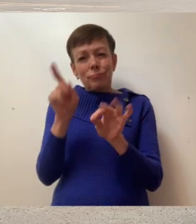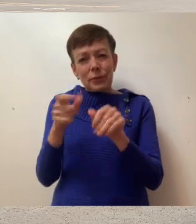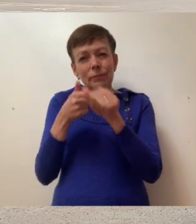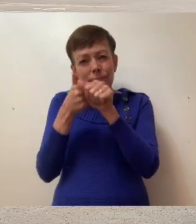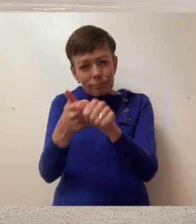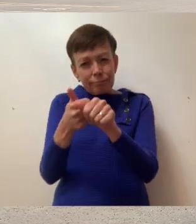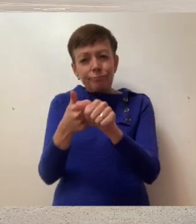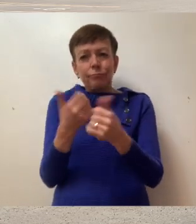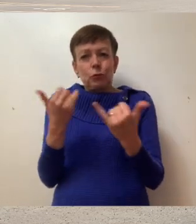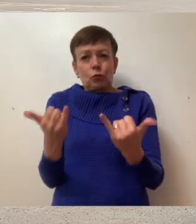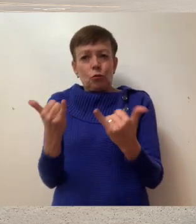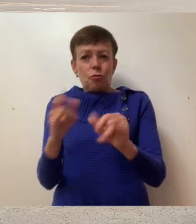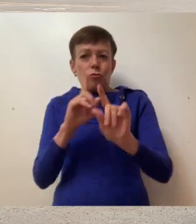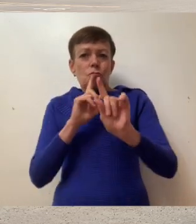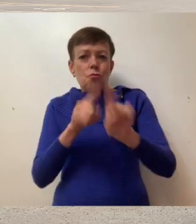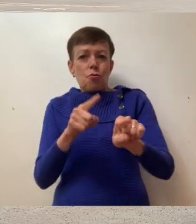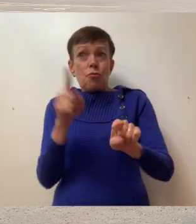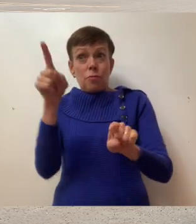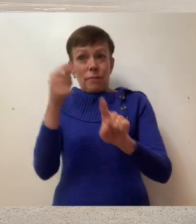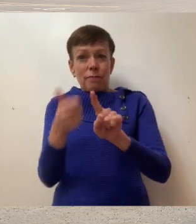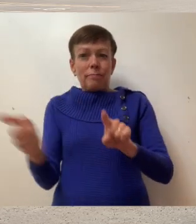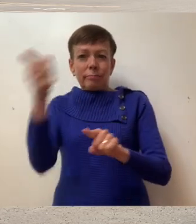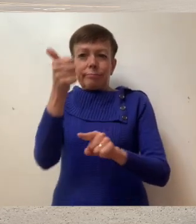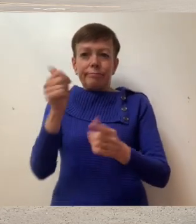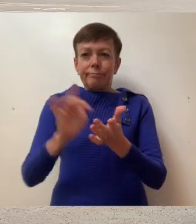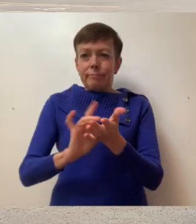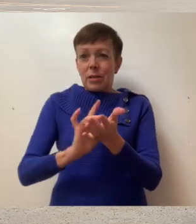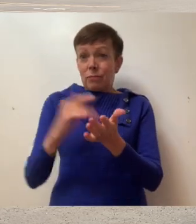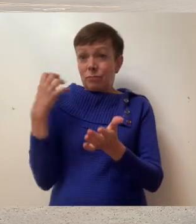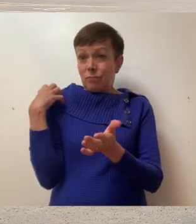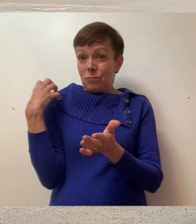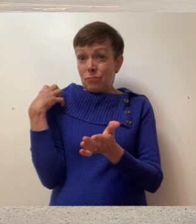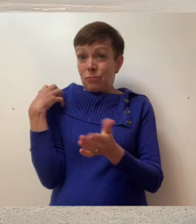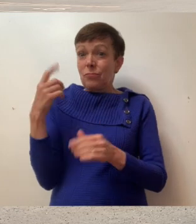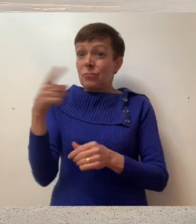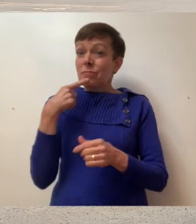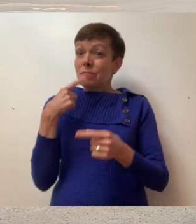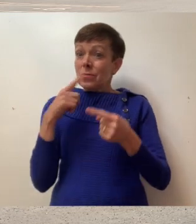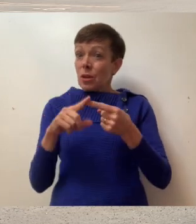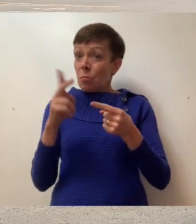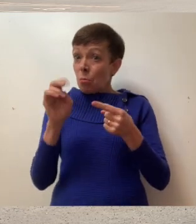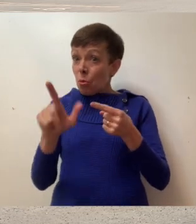of the Chief Medical Officer of Health that indciates that pools, arenas, recreation facilities